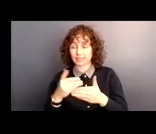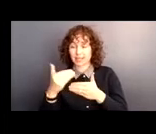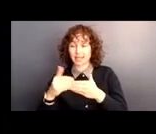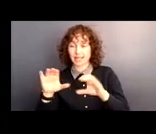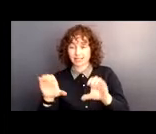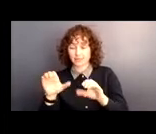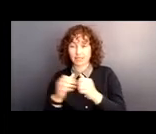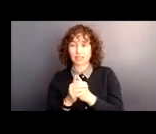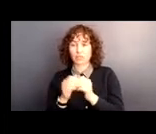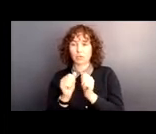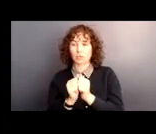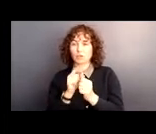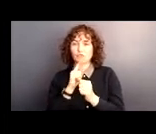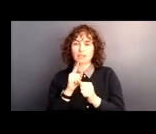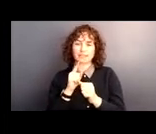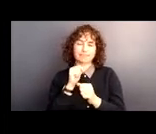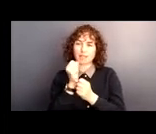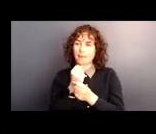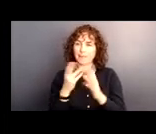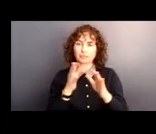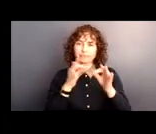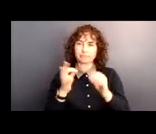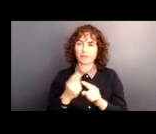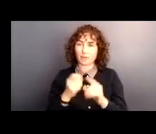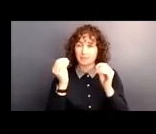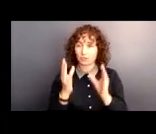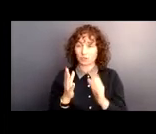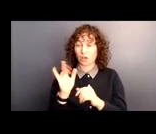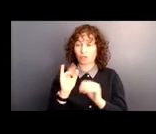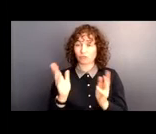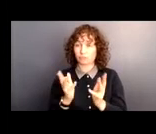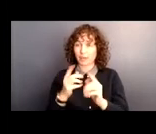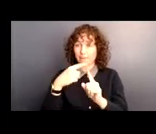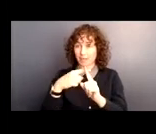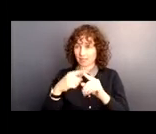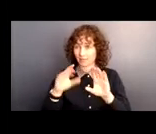with little direction from the teacher. It also promotes positive classroom management.